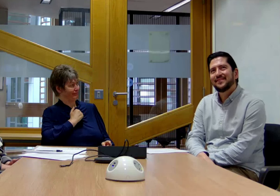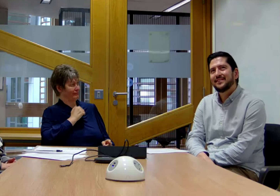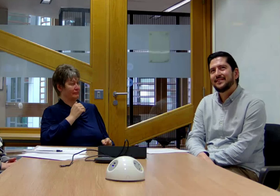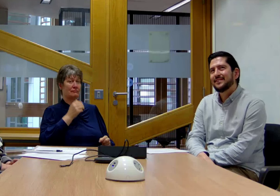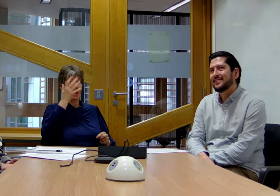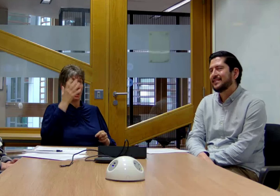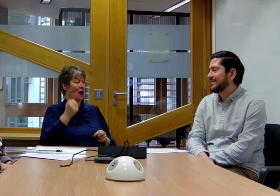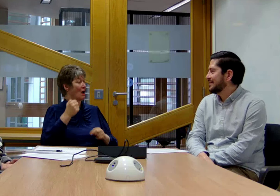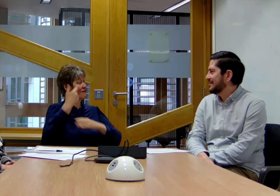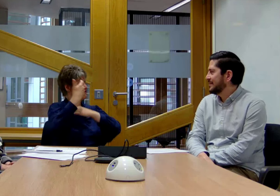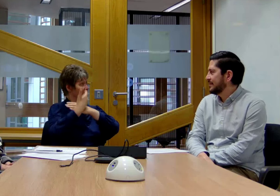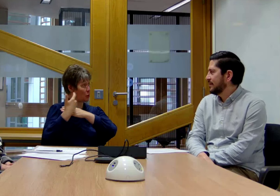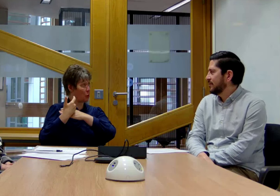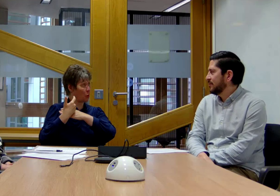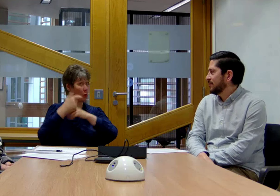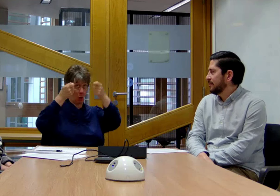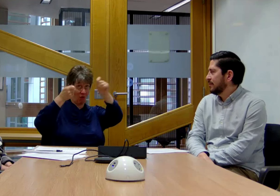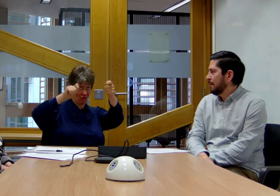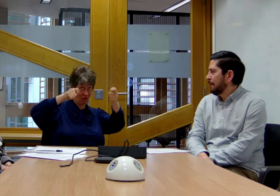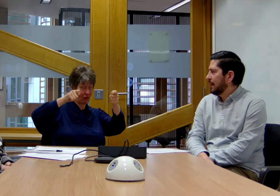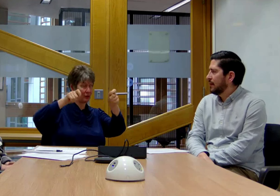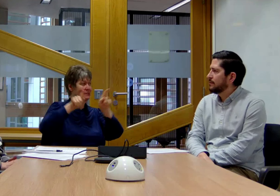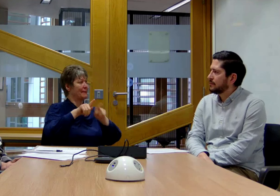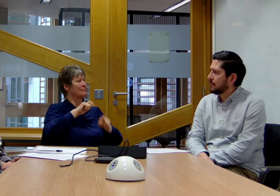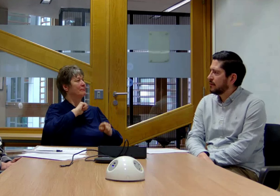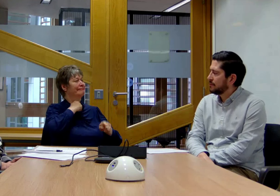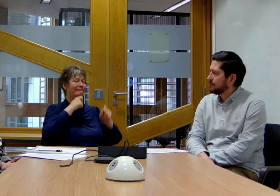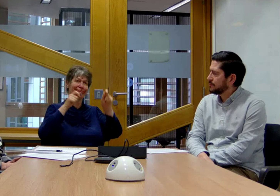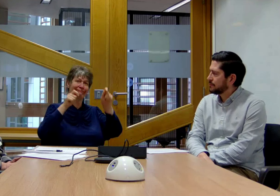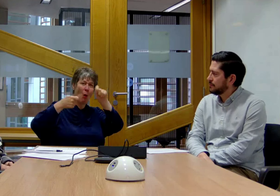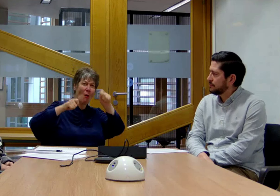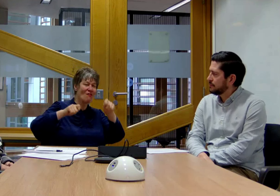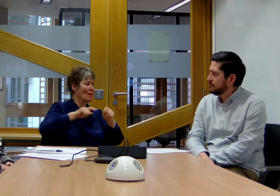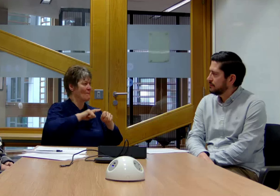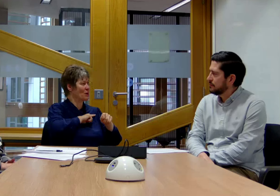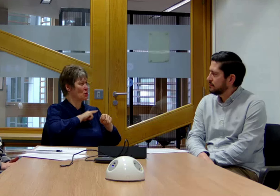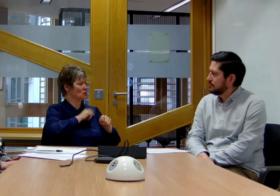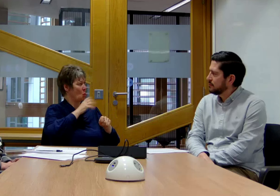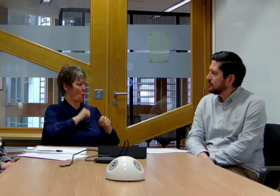So you'll notice we've got the video and the audio muted at the moment - this is because